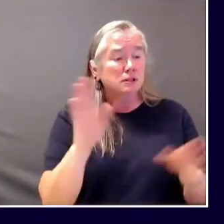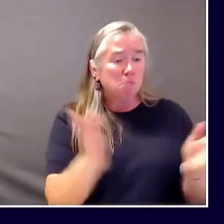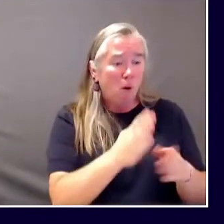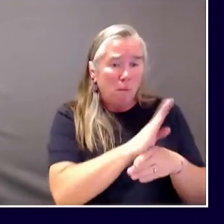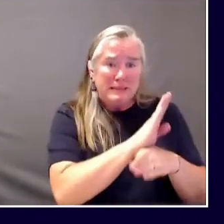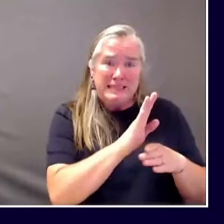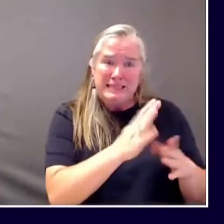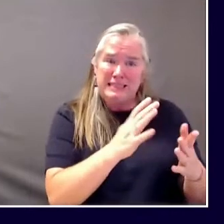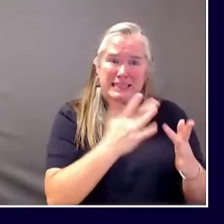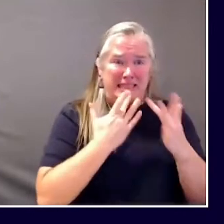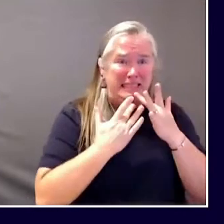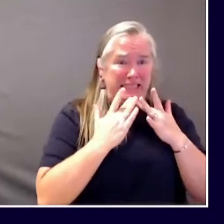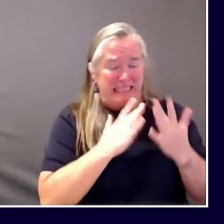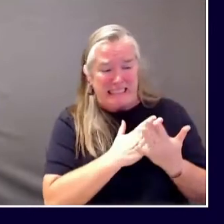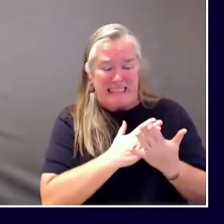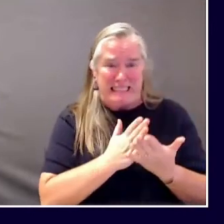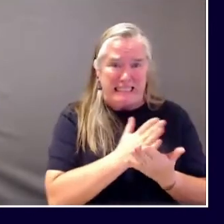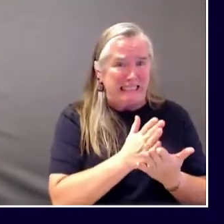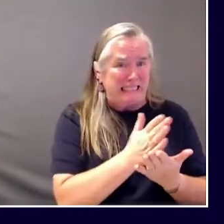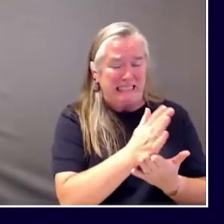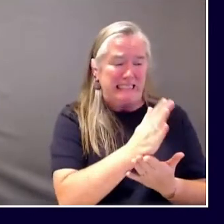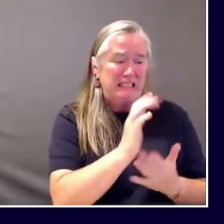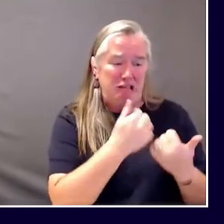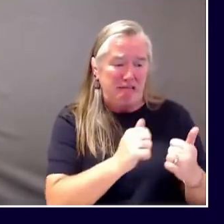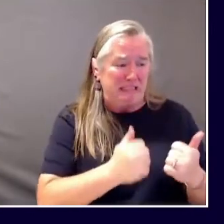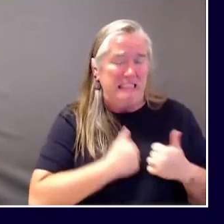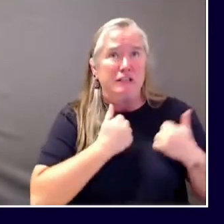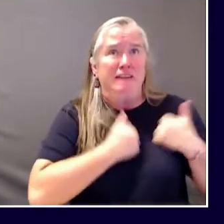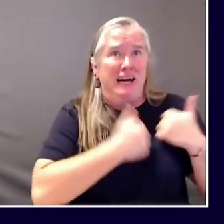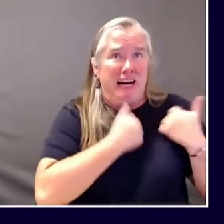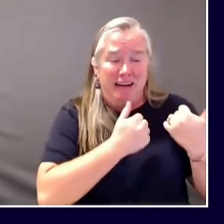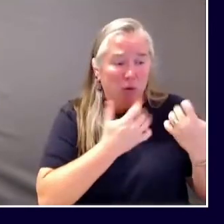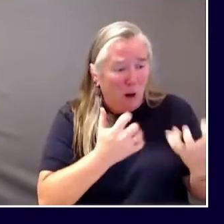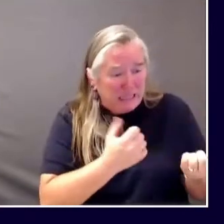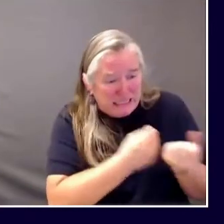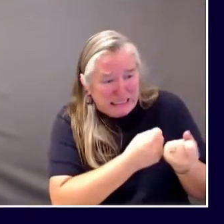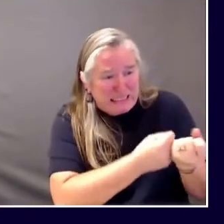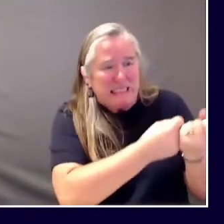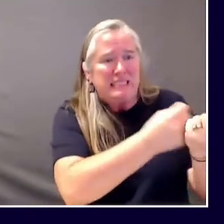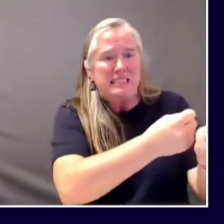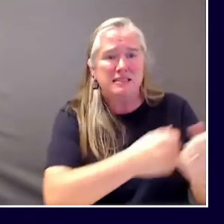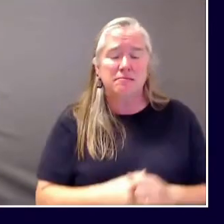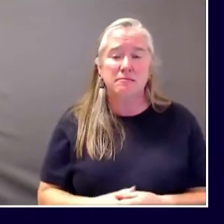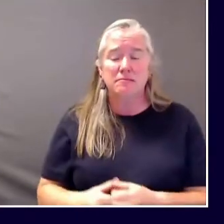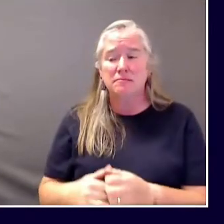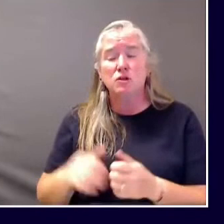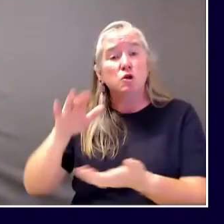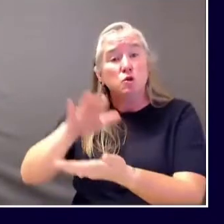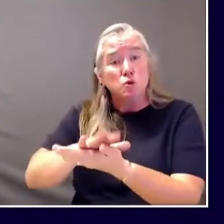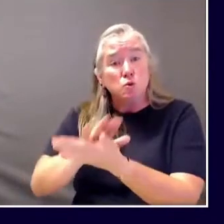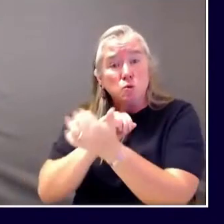no one wants to send kids home from school again or prevent